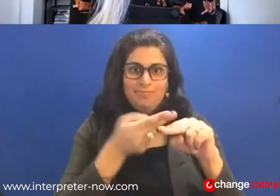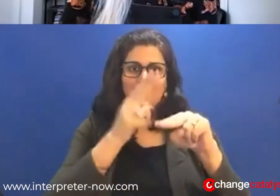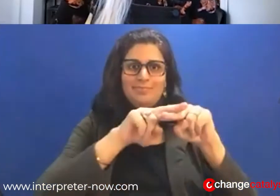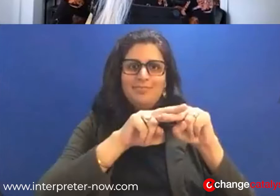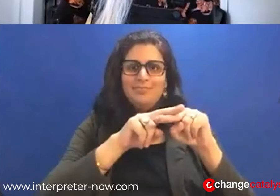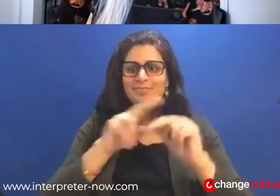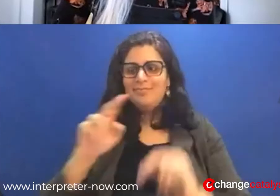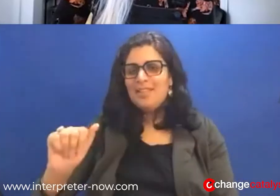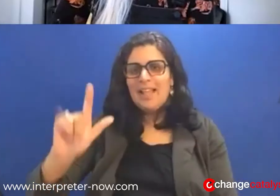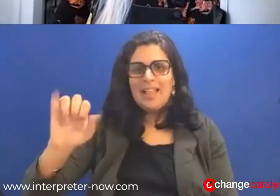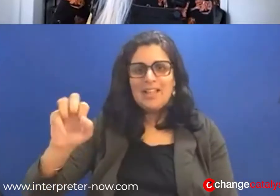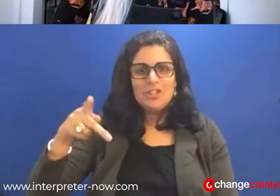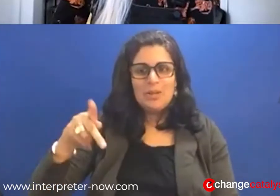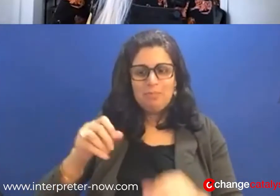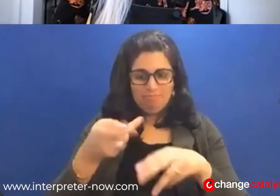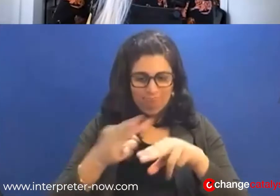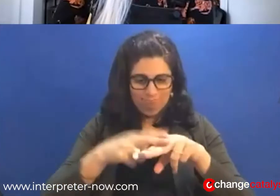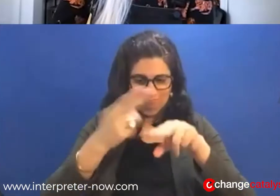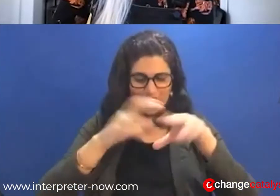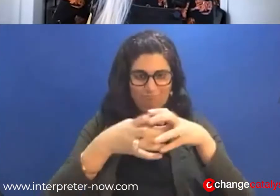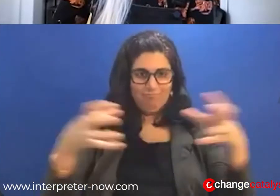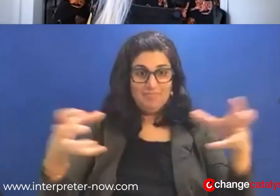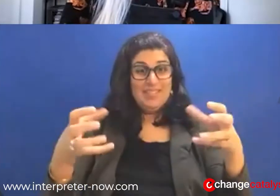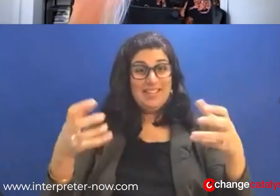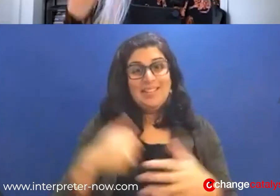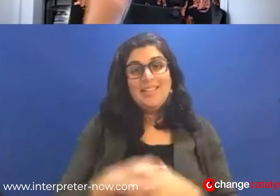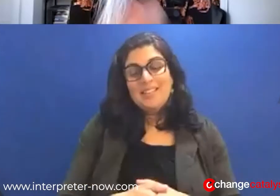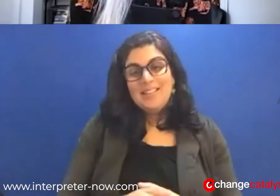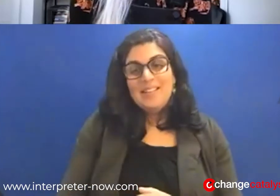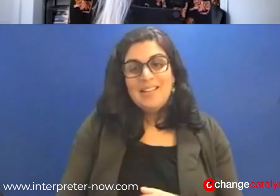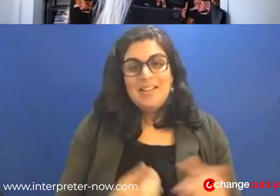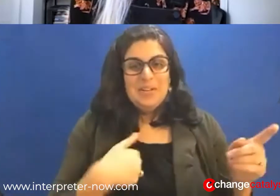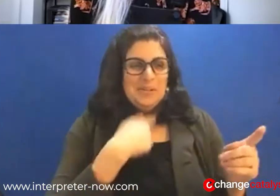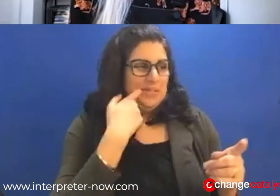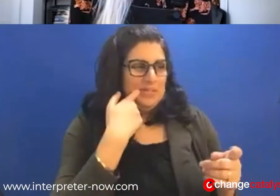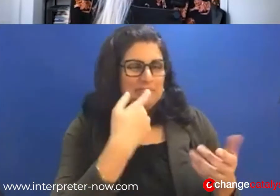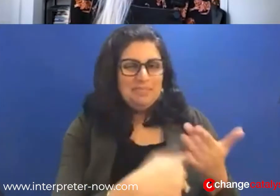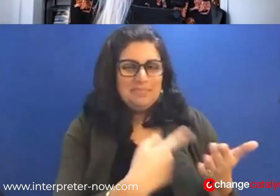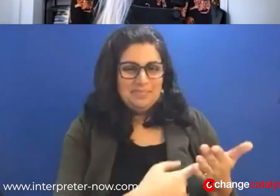I think that's something that a lot of people would want to know Kt: Yeah, we were just talking about this earlier in a meeting.